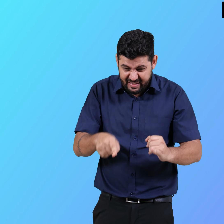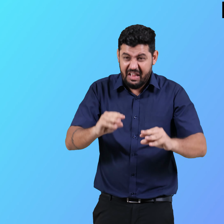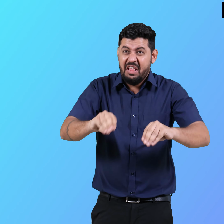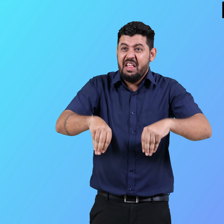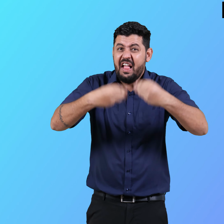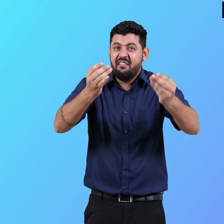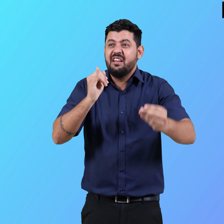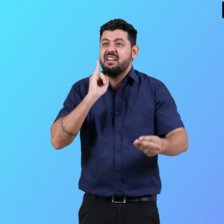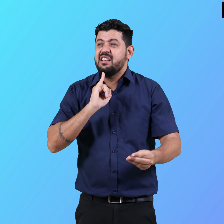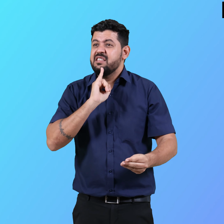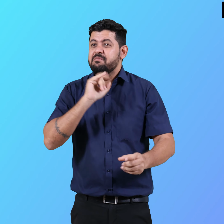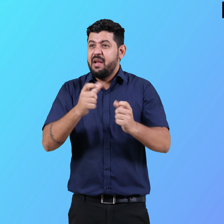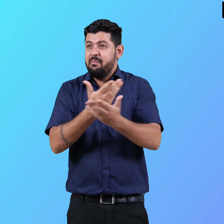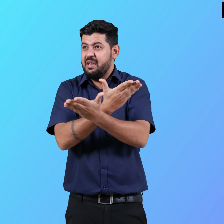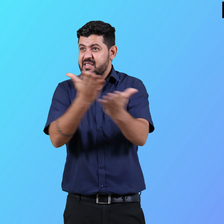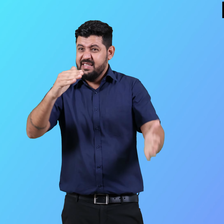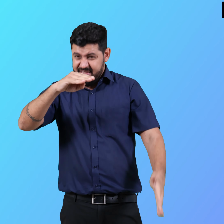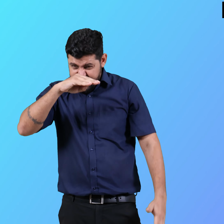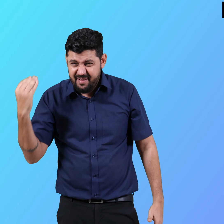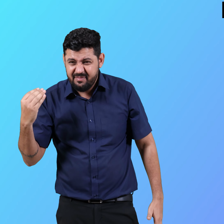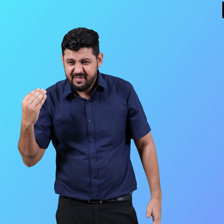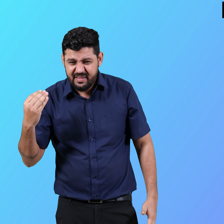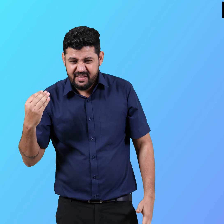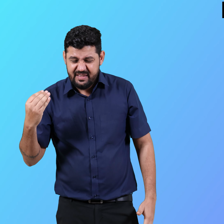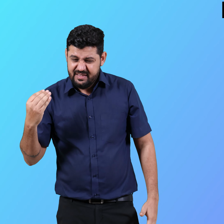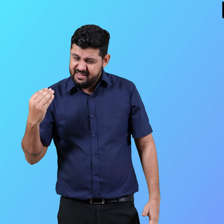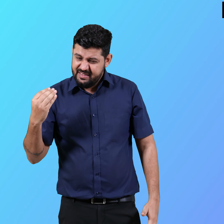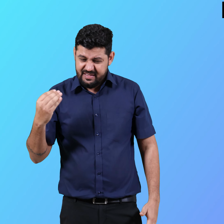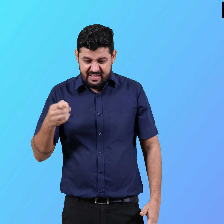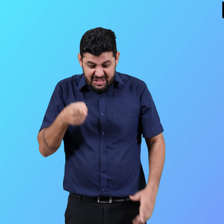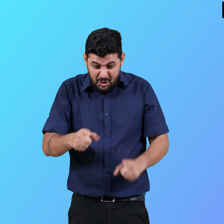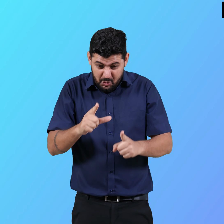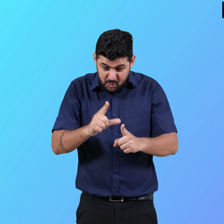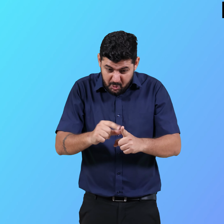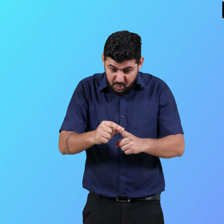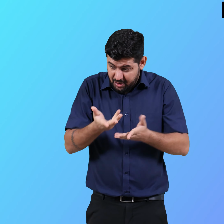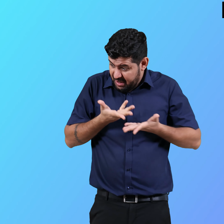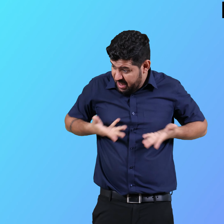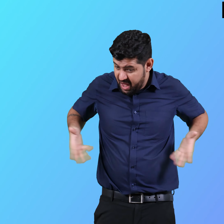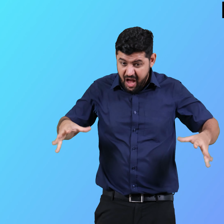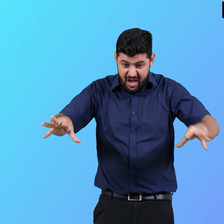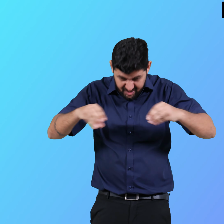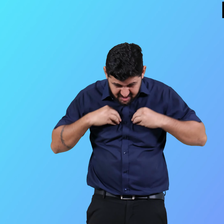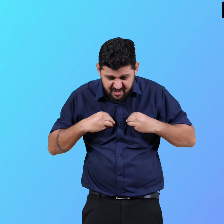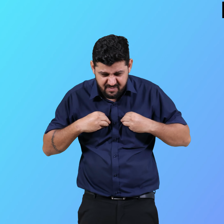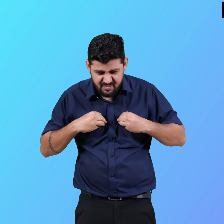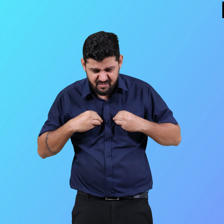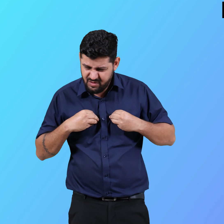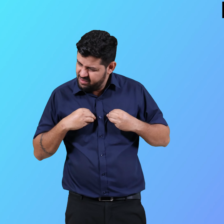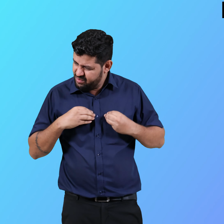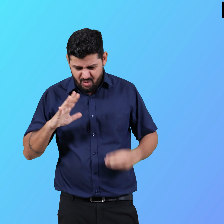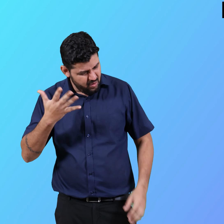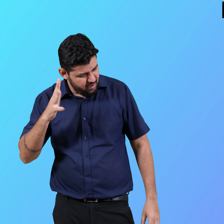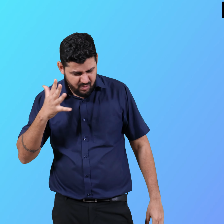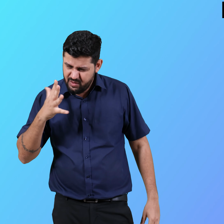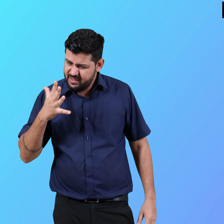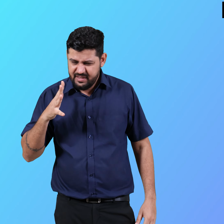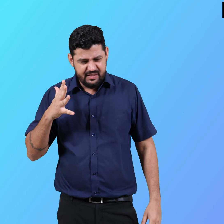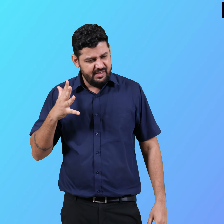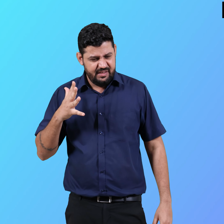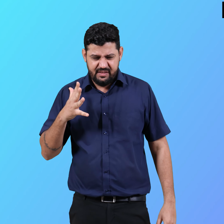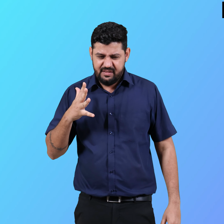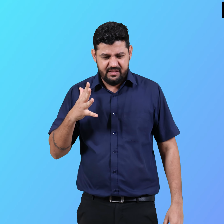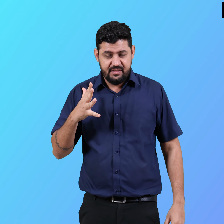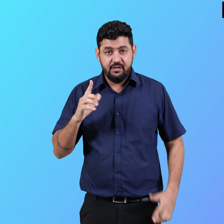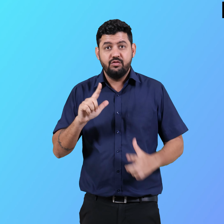Shechem had done something that should never be done and had brought shame to Israel.